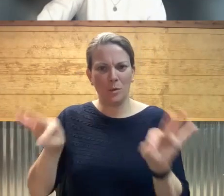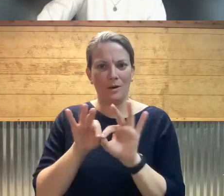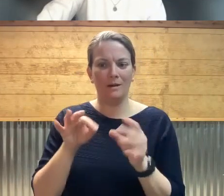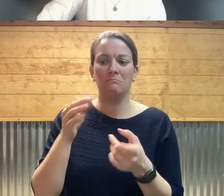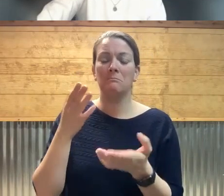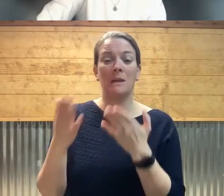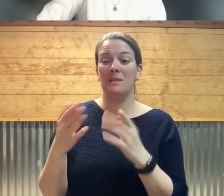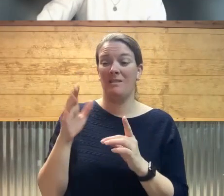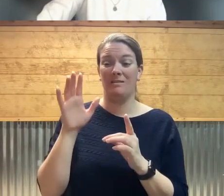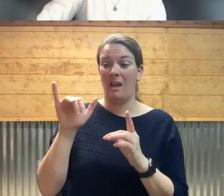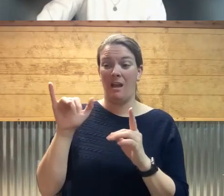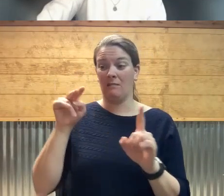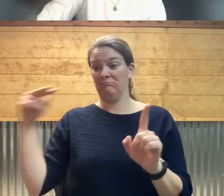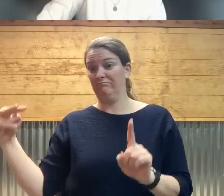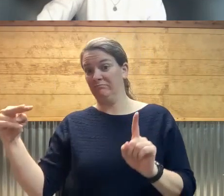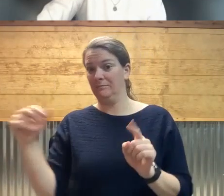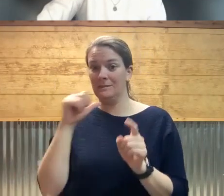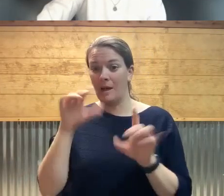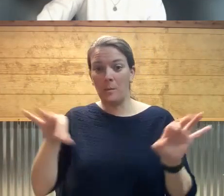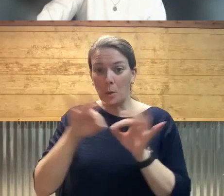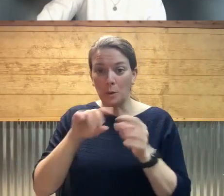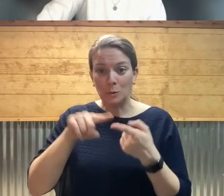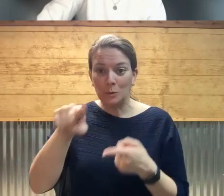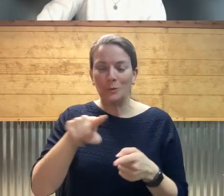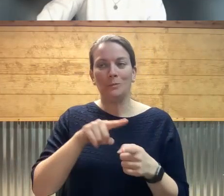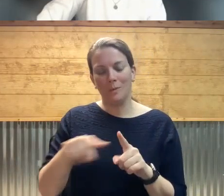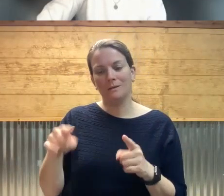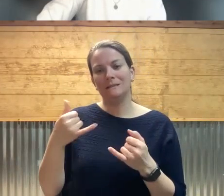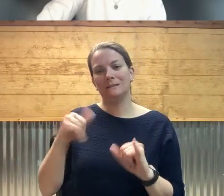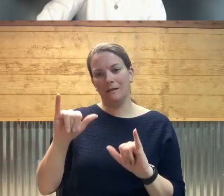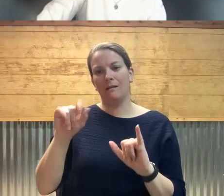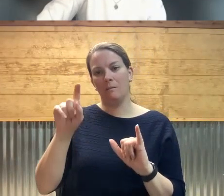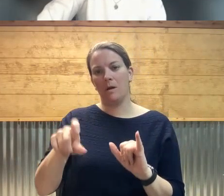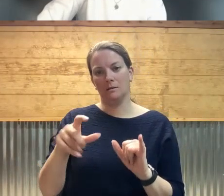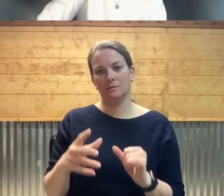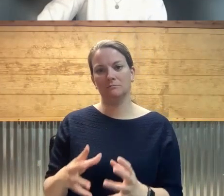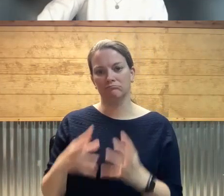And that's really important, especially for us on campus so I would focus on that.